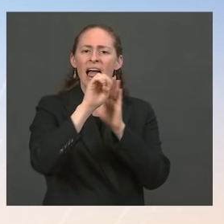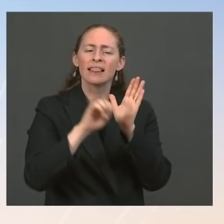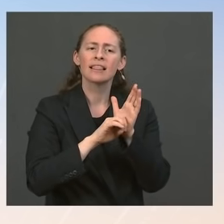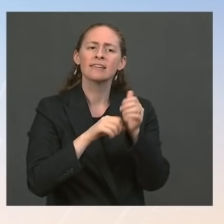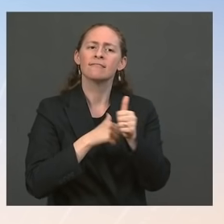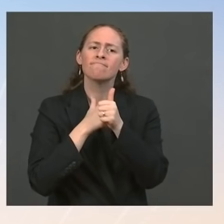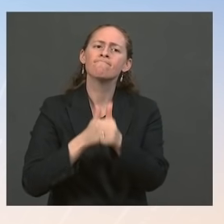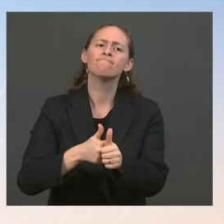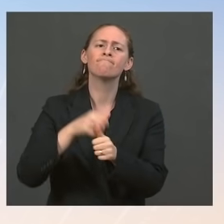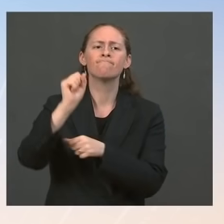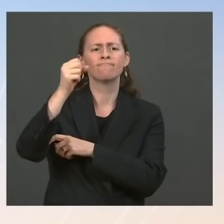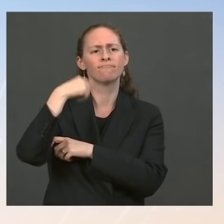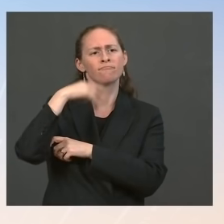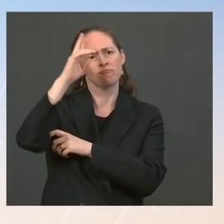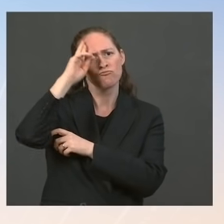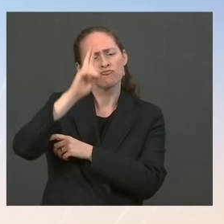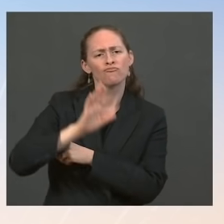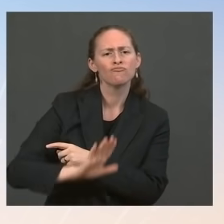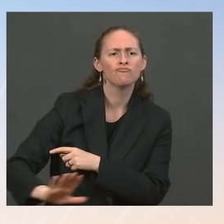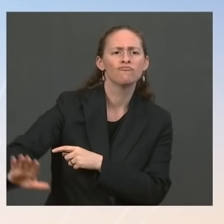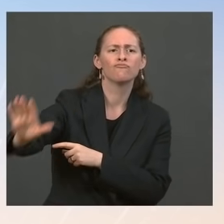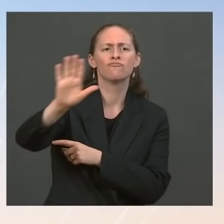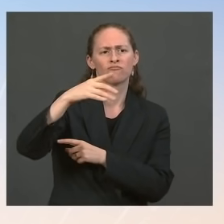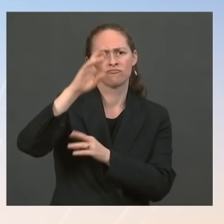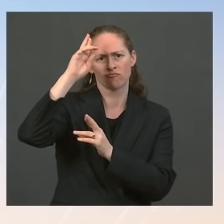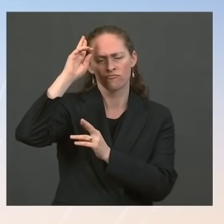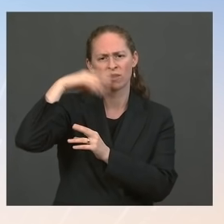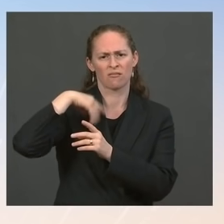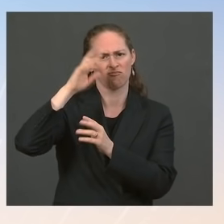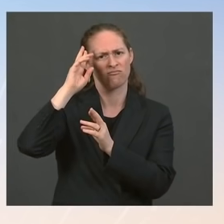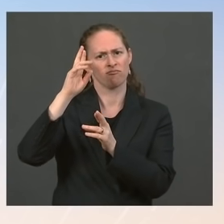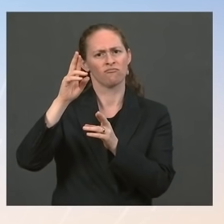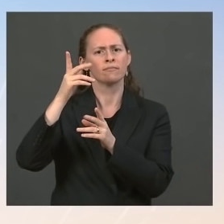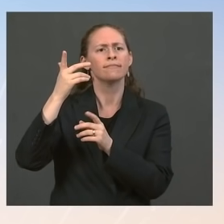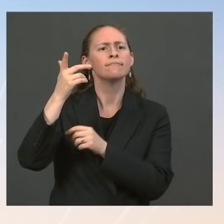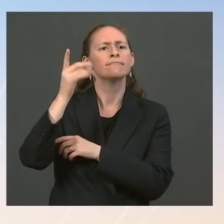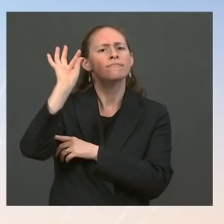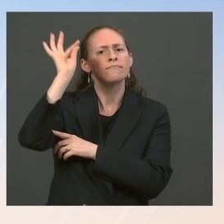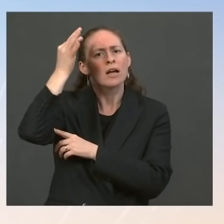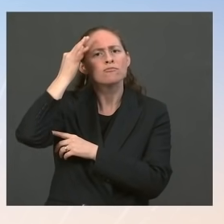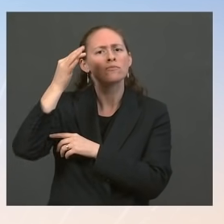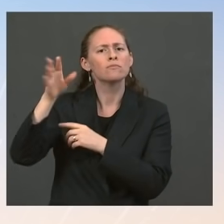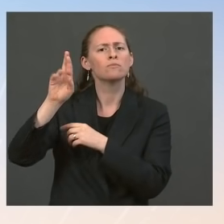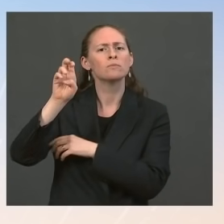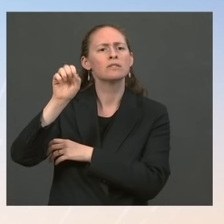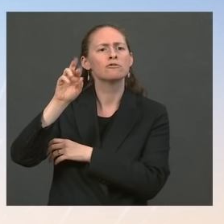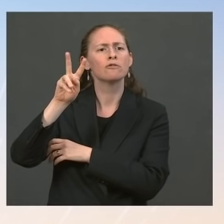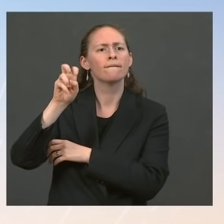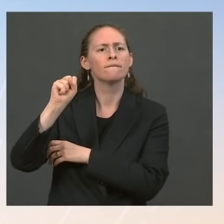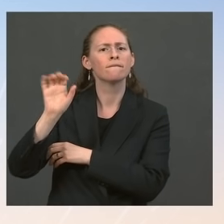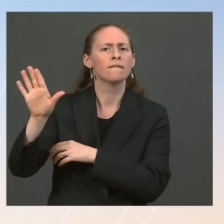They've made their own announcements there. Beyond that, that's certainly his expectation. The Press: Does he support legislation to bar stock trading